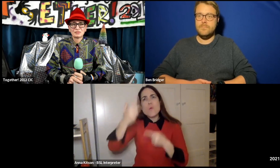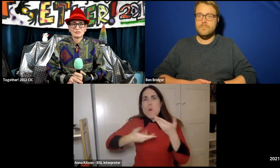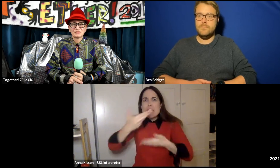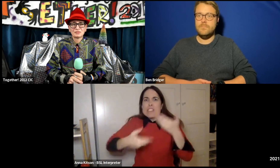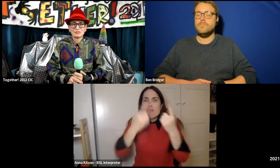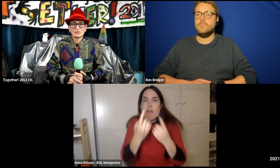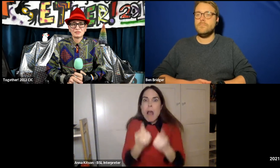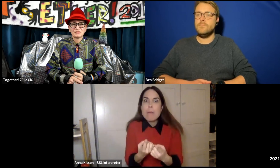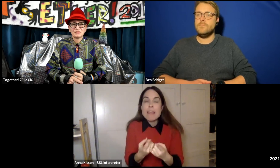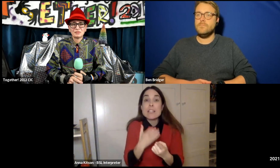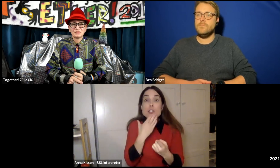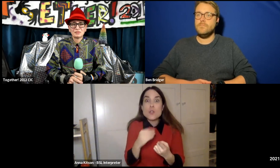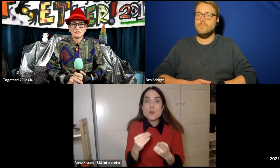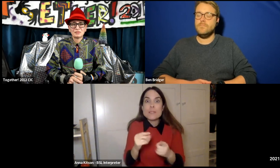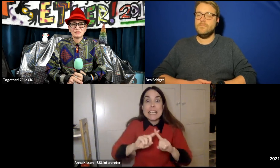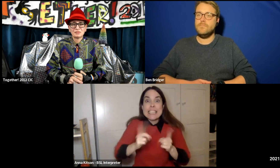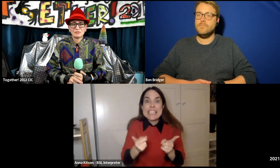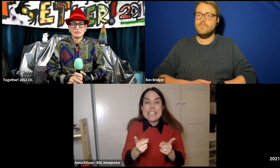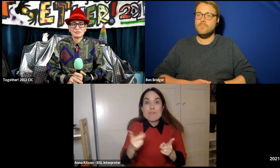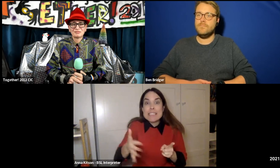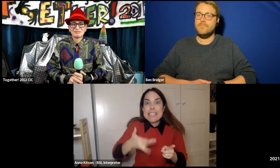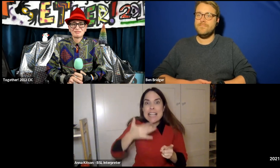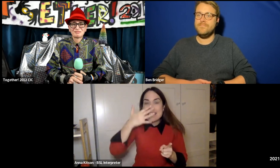so I had to write about chocolate, my